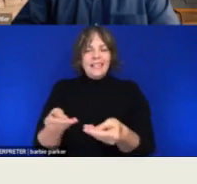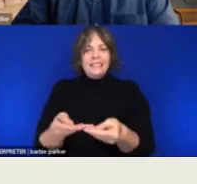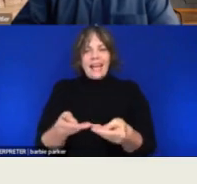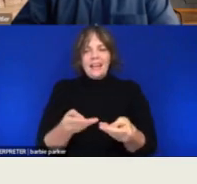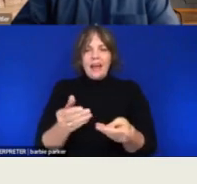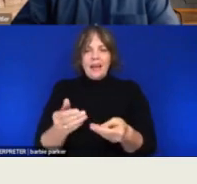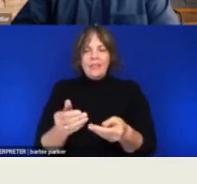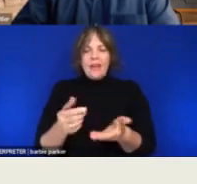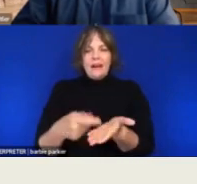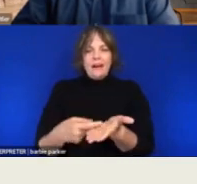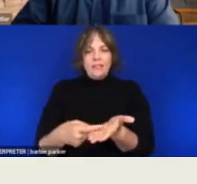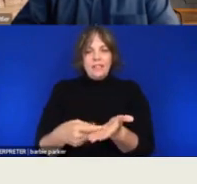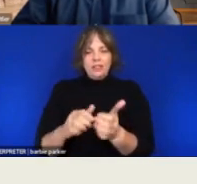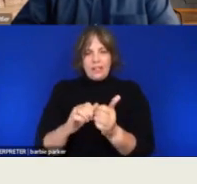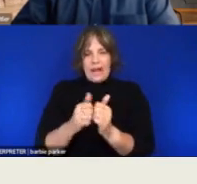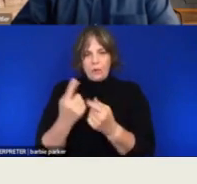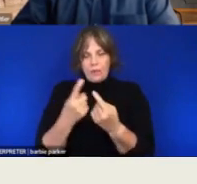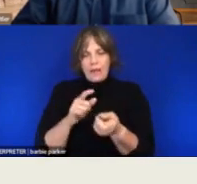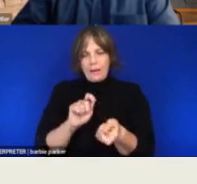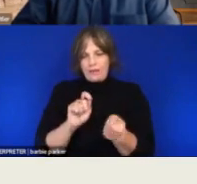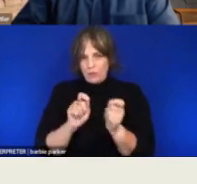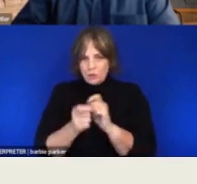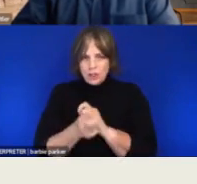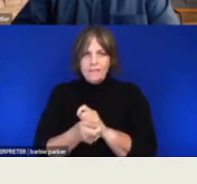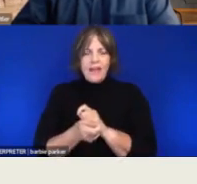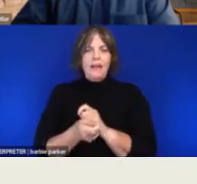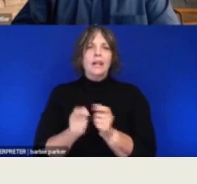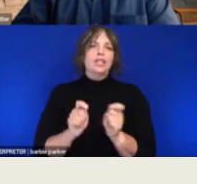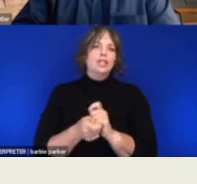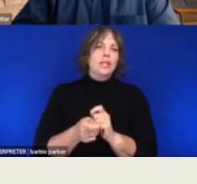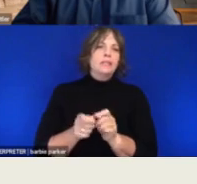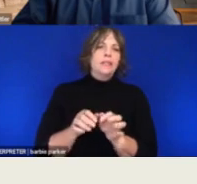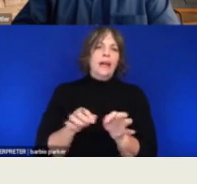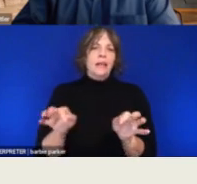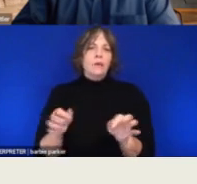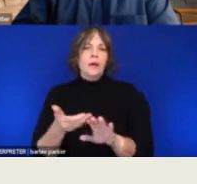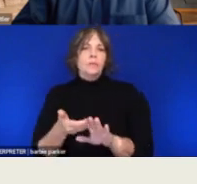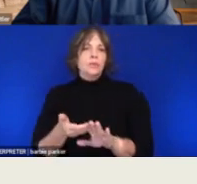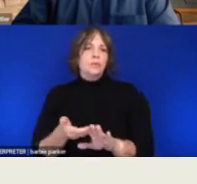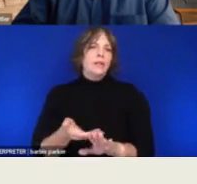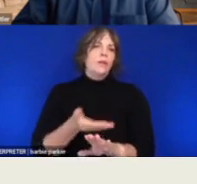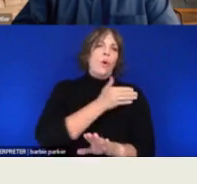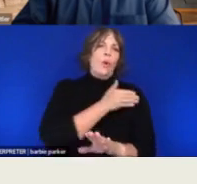facilitating the dynamic between all the pirates in the room that